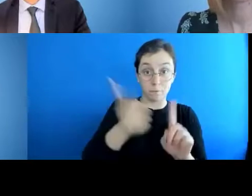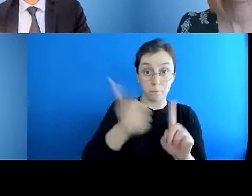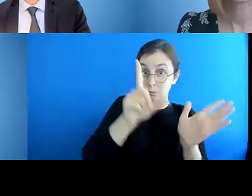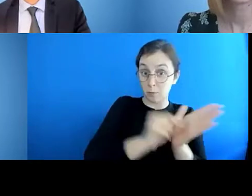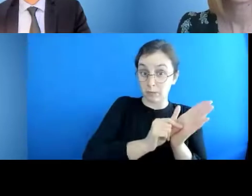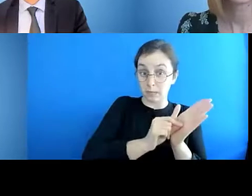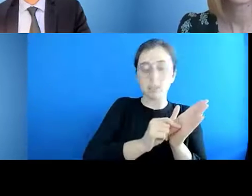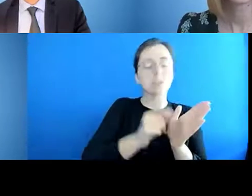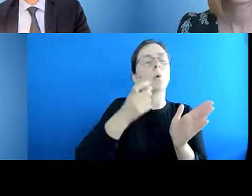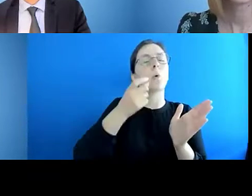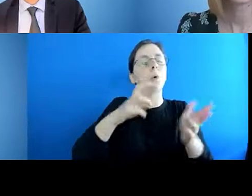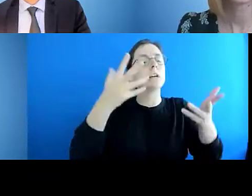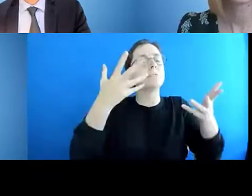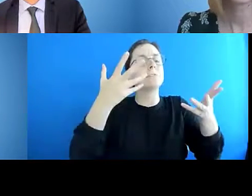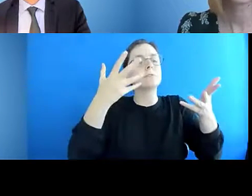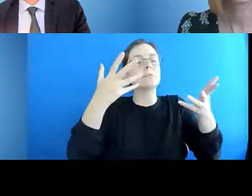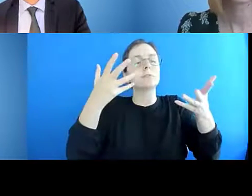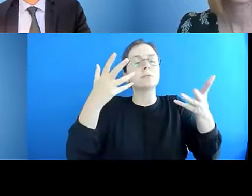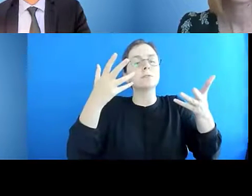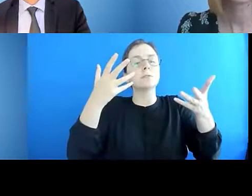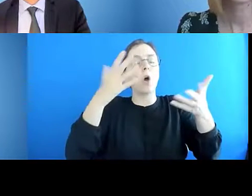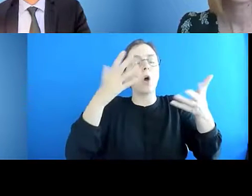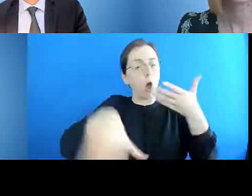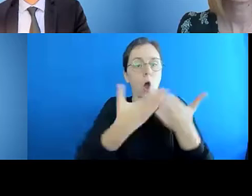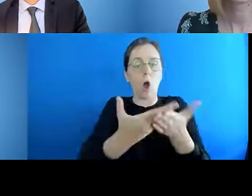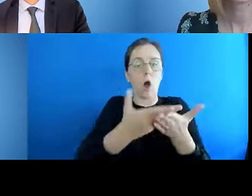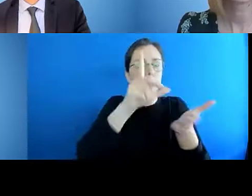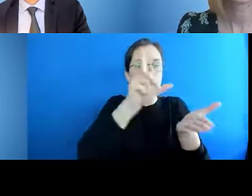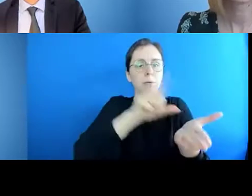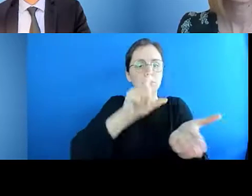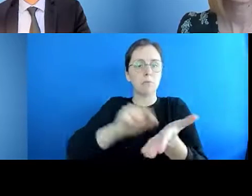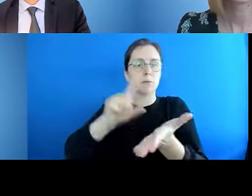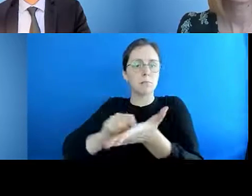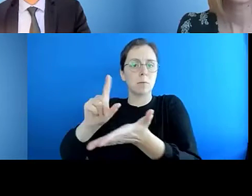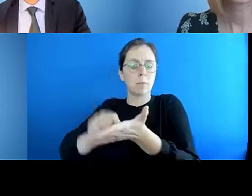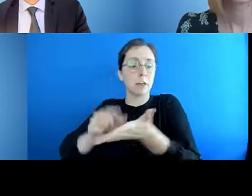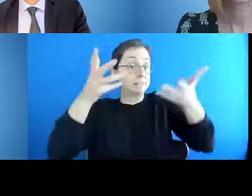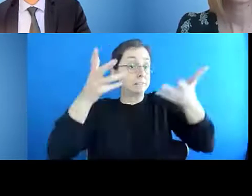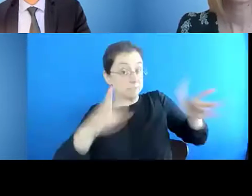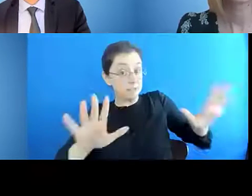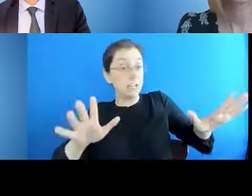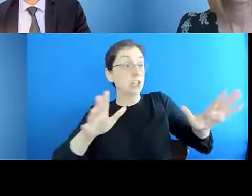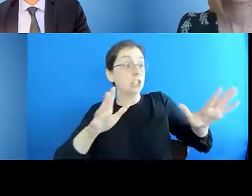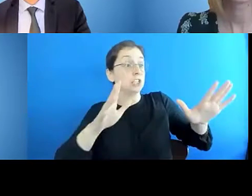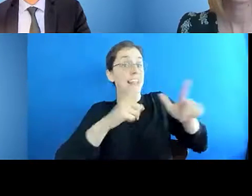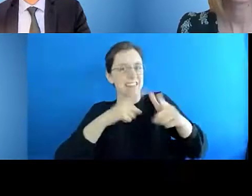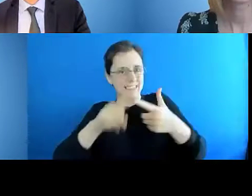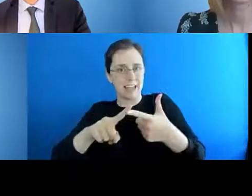once all publications have been, I guess, submitted and approved?